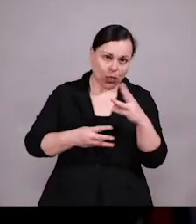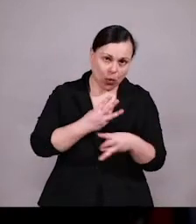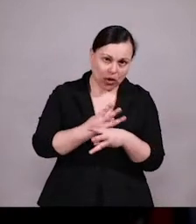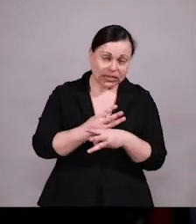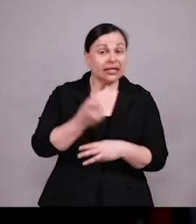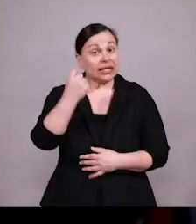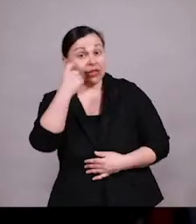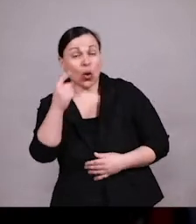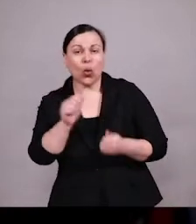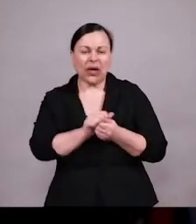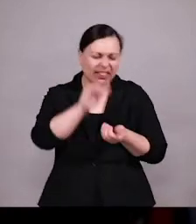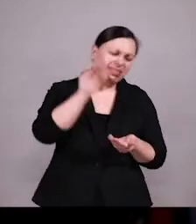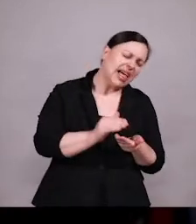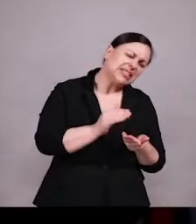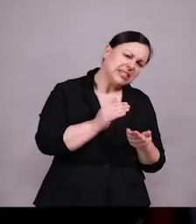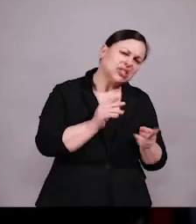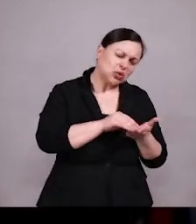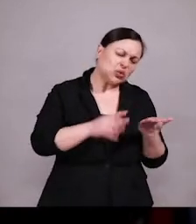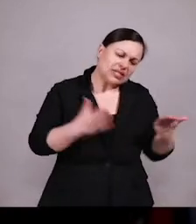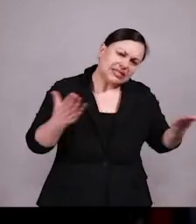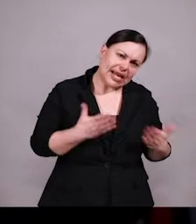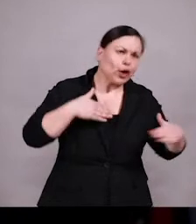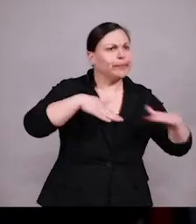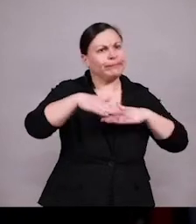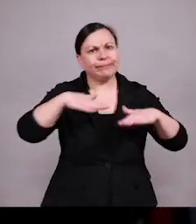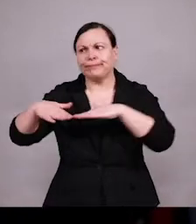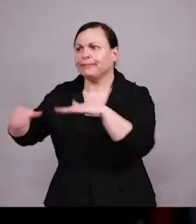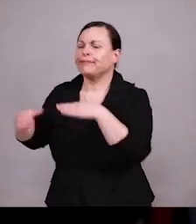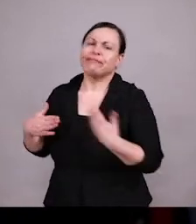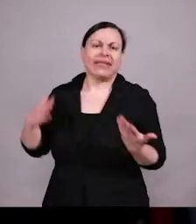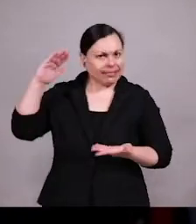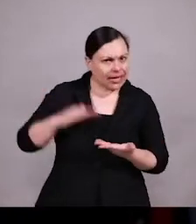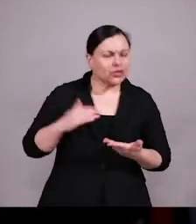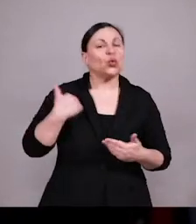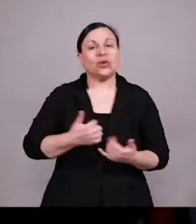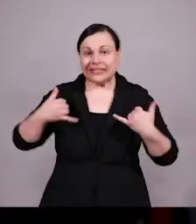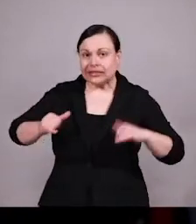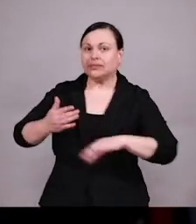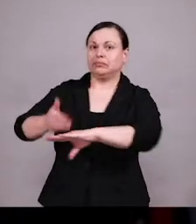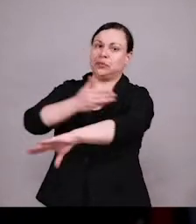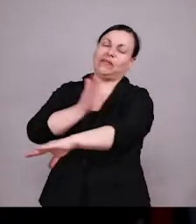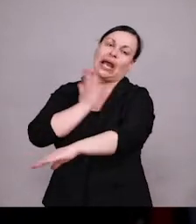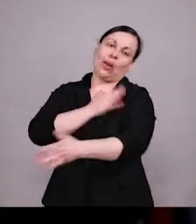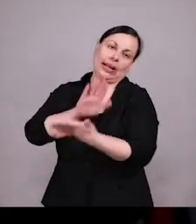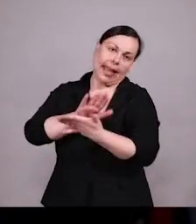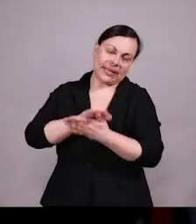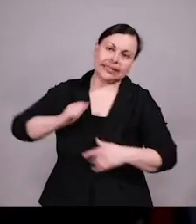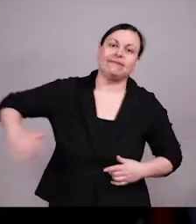and even with fewer Lobos on our grounds we've continued to improve our campus environments. This